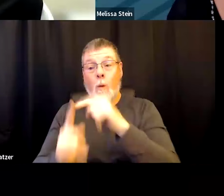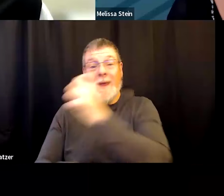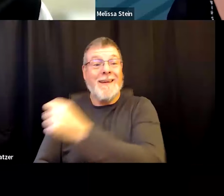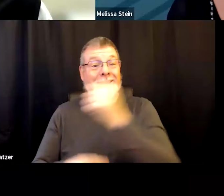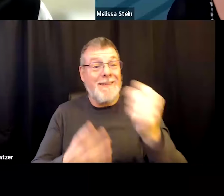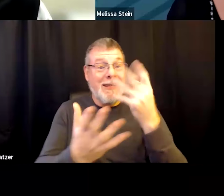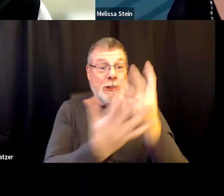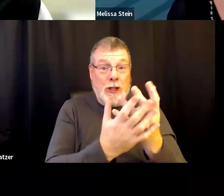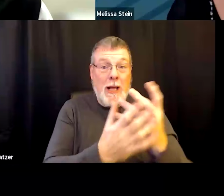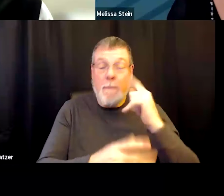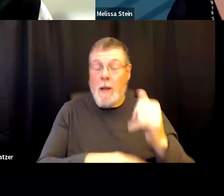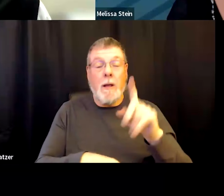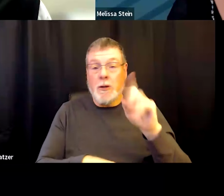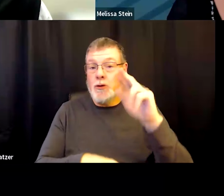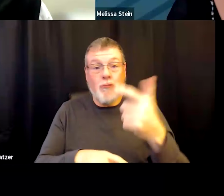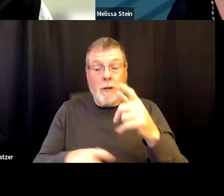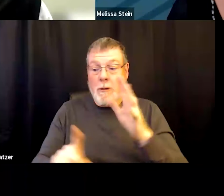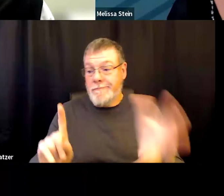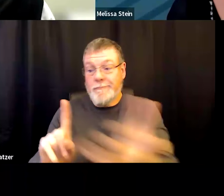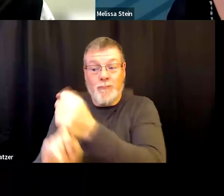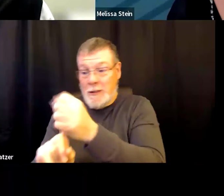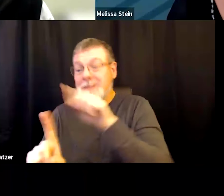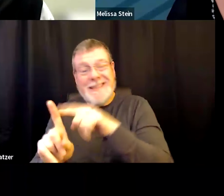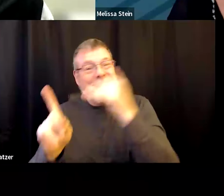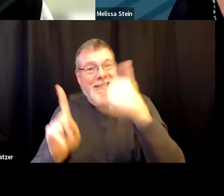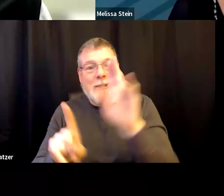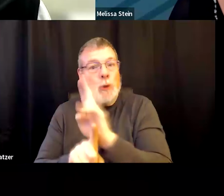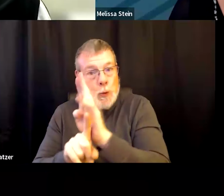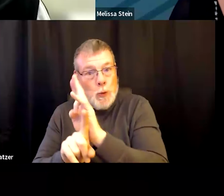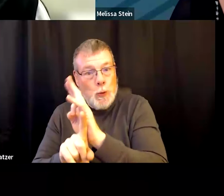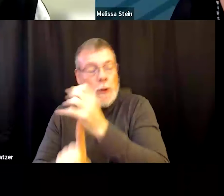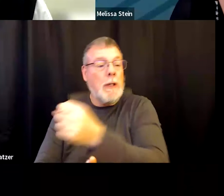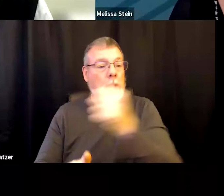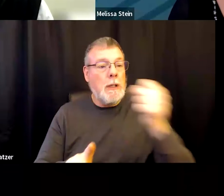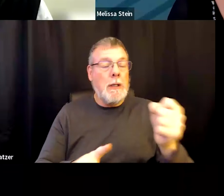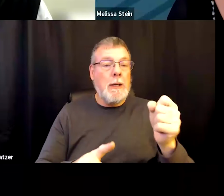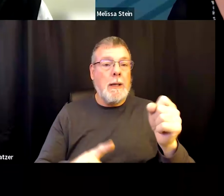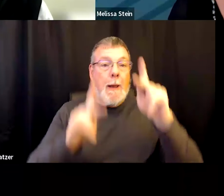has occurred right up to the point of arrest and incarceration. The person may have been in jail for a period of time